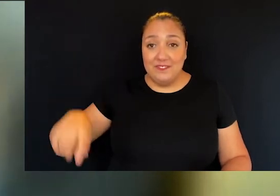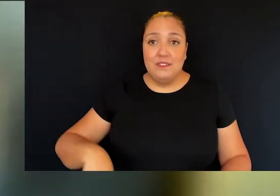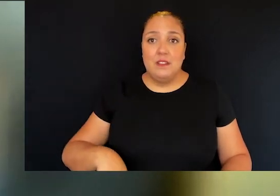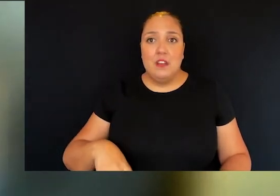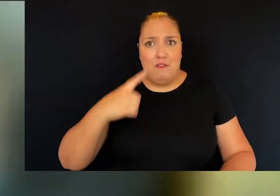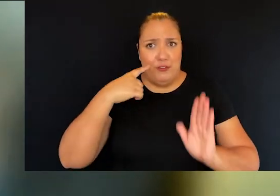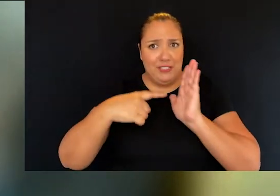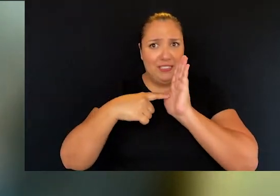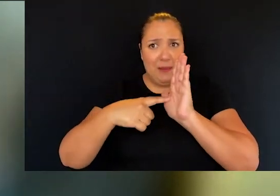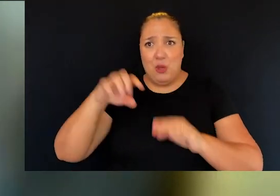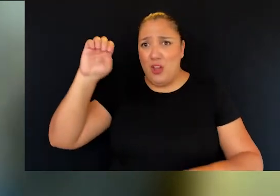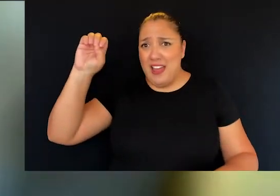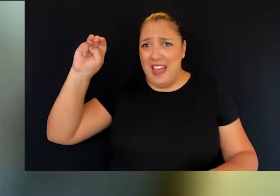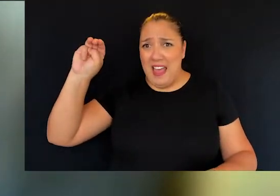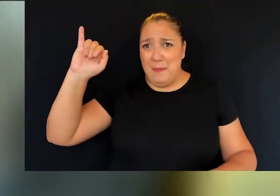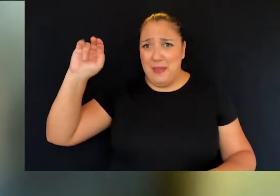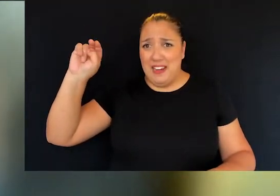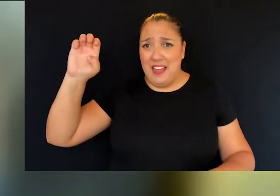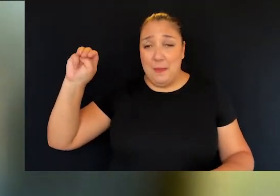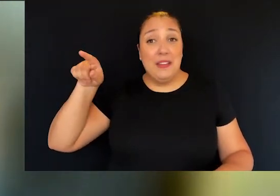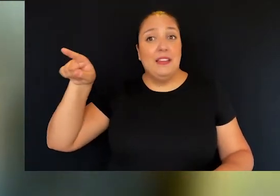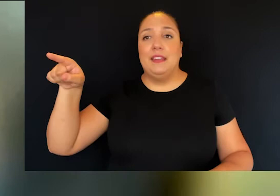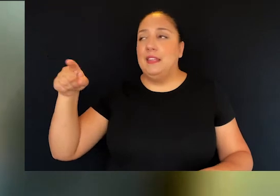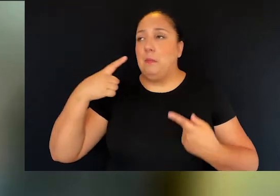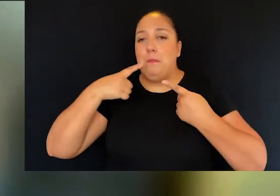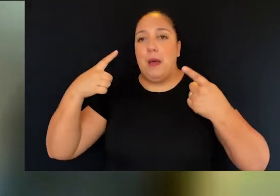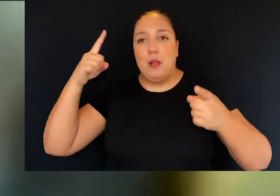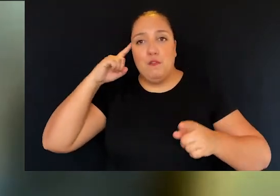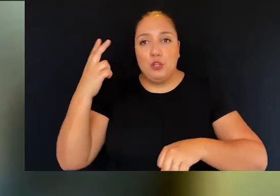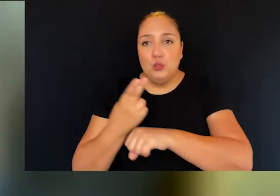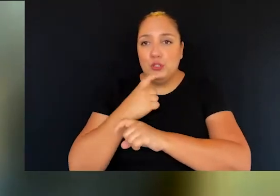such as the word R-word, "retarded," and many, many others,